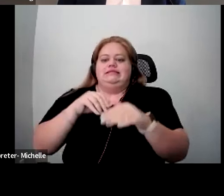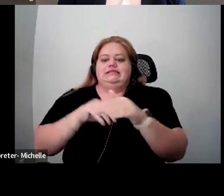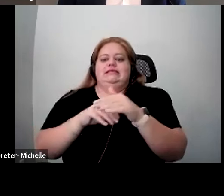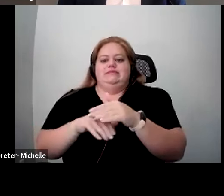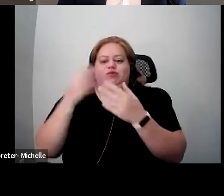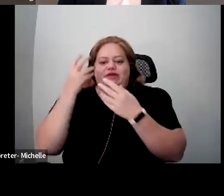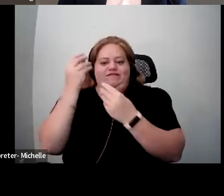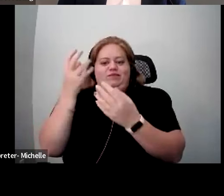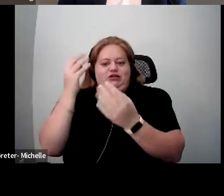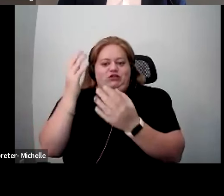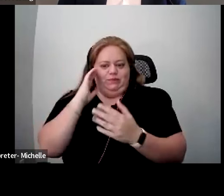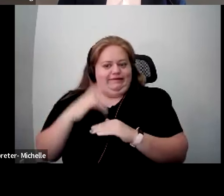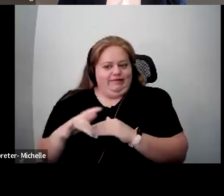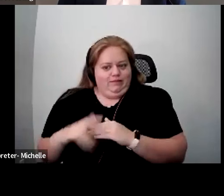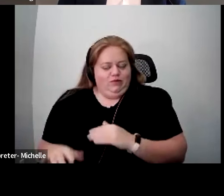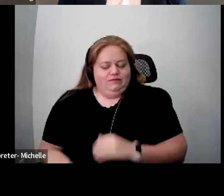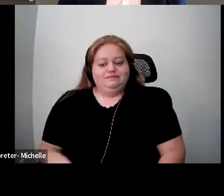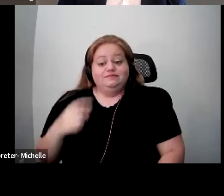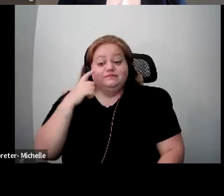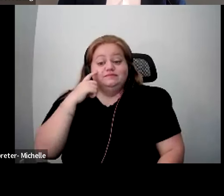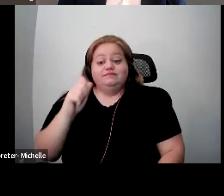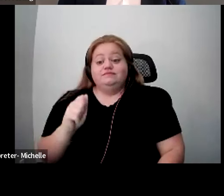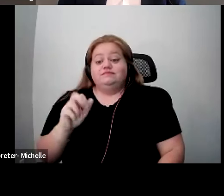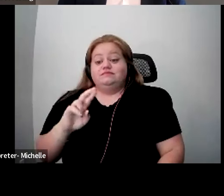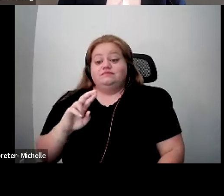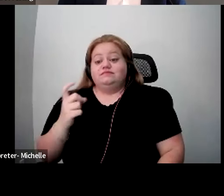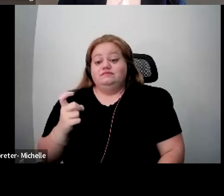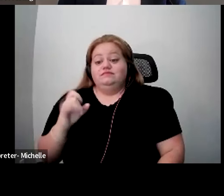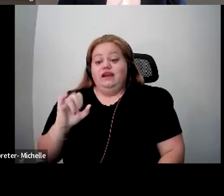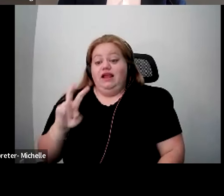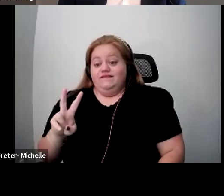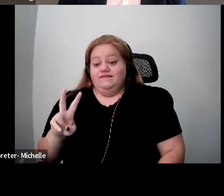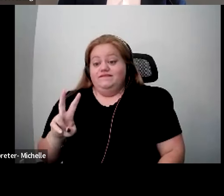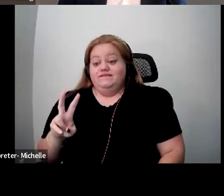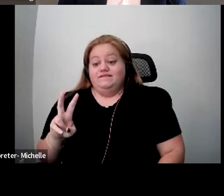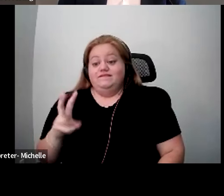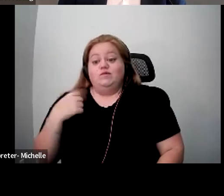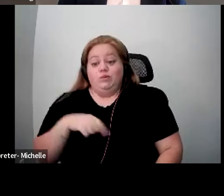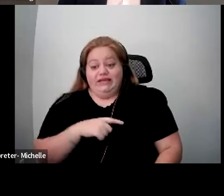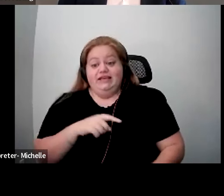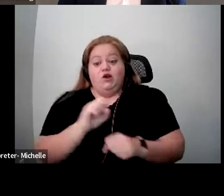And I see, for example, in arXiv, we are working with the PDF Association.